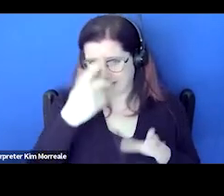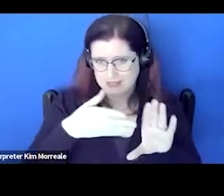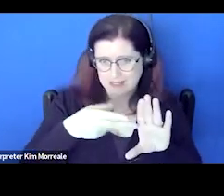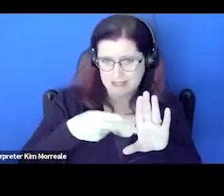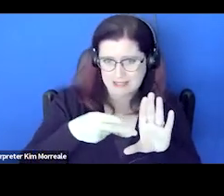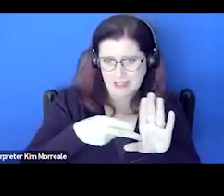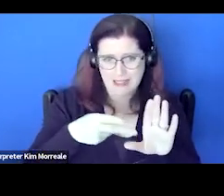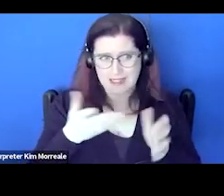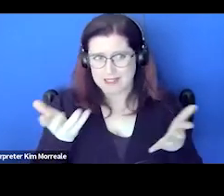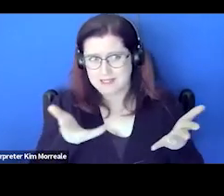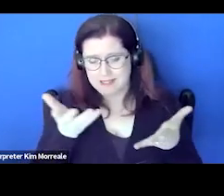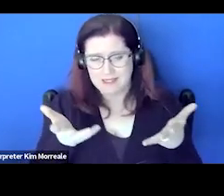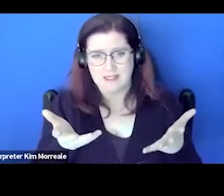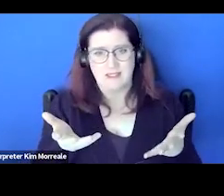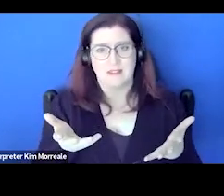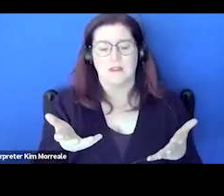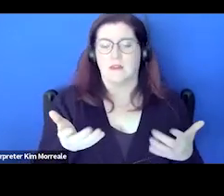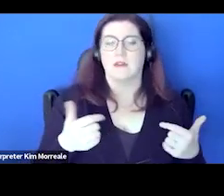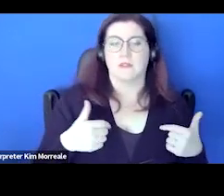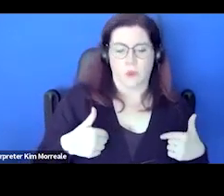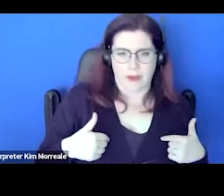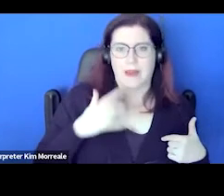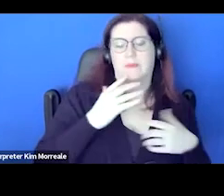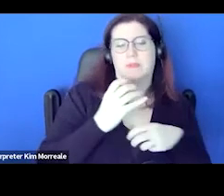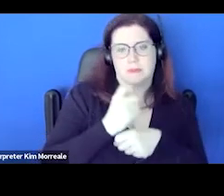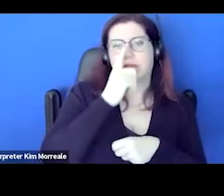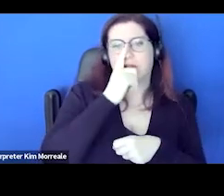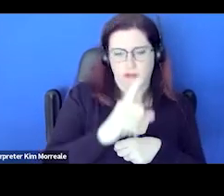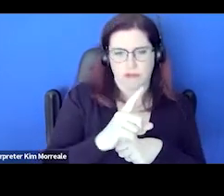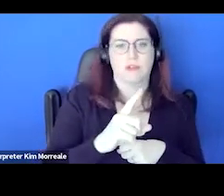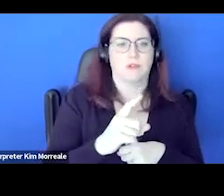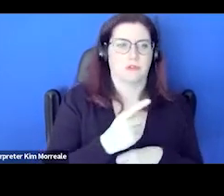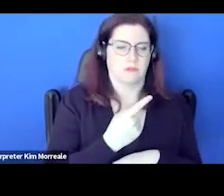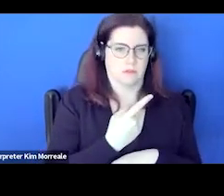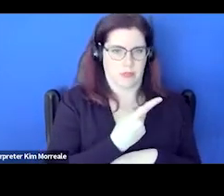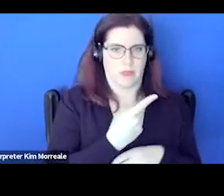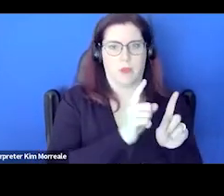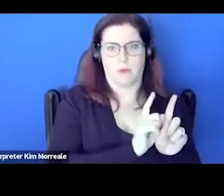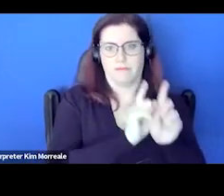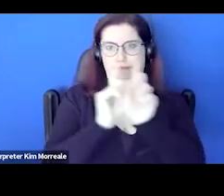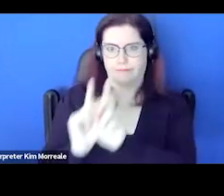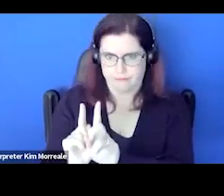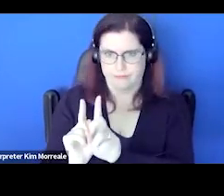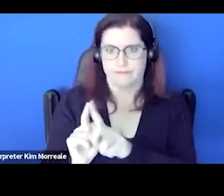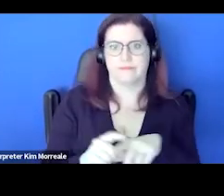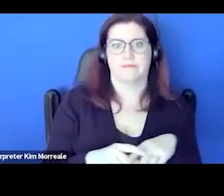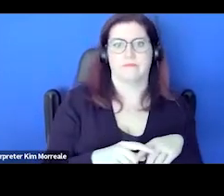So I would always make sure that she met me at a place and gave her some transition time